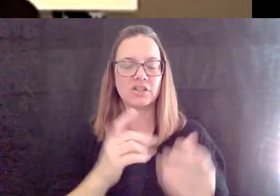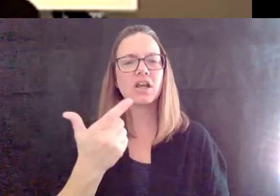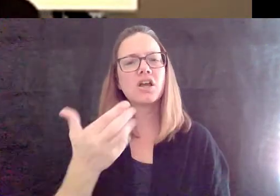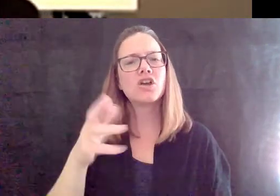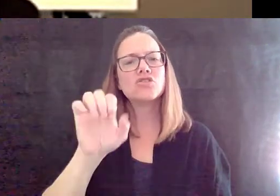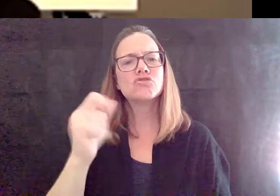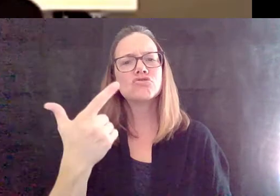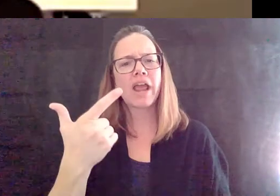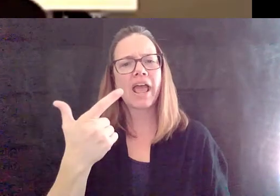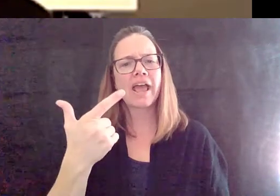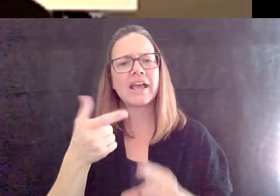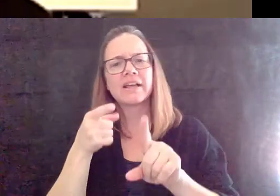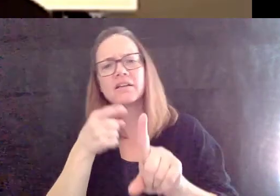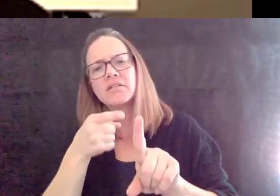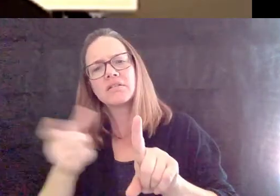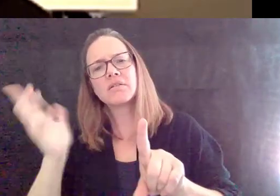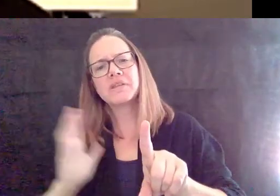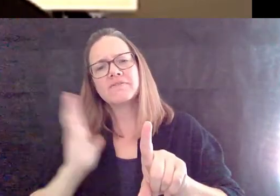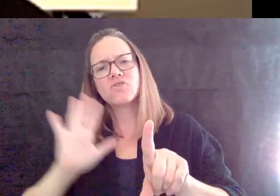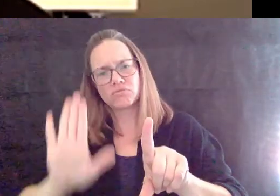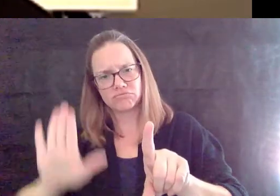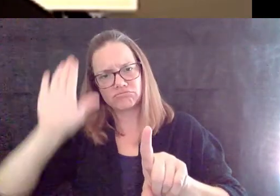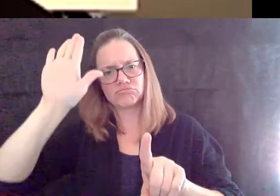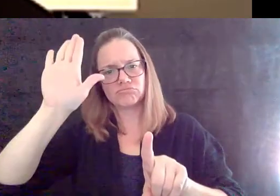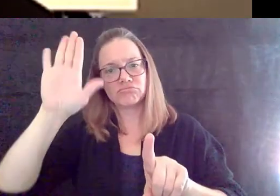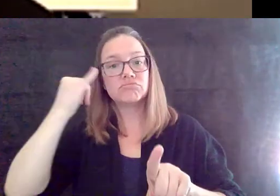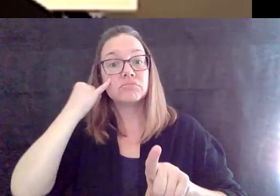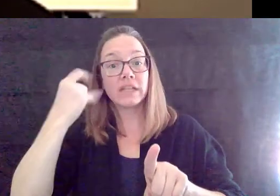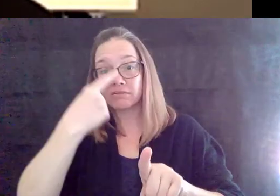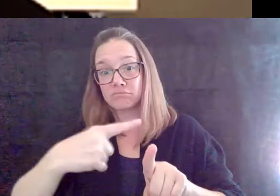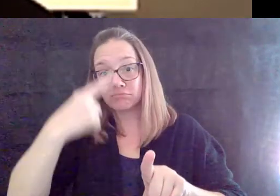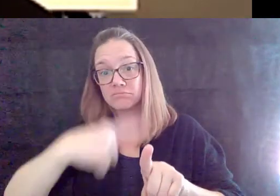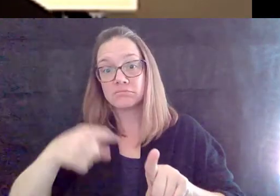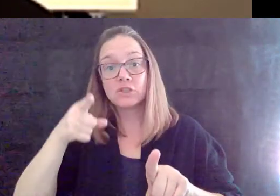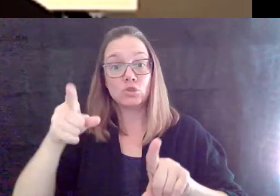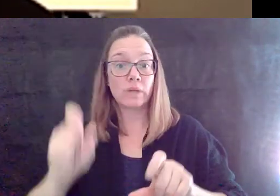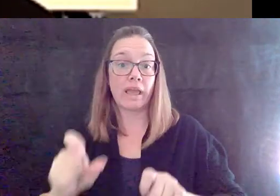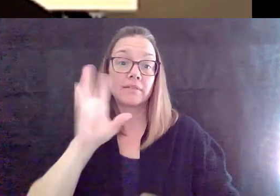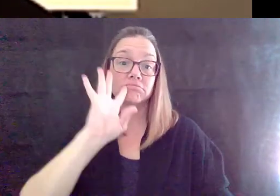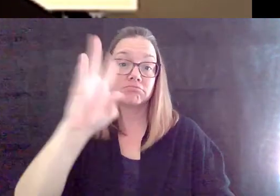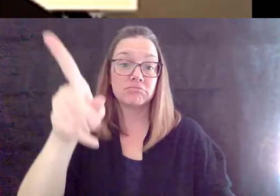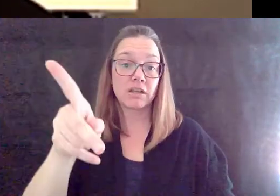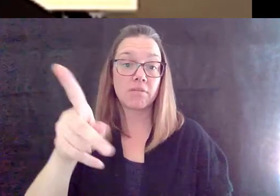I know, Greg, you had your hand up a little bit earlier. So if you'd like, you can kick us off.